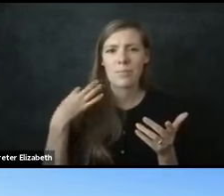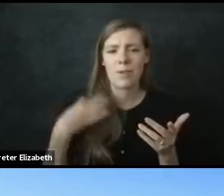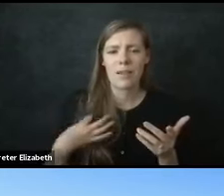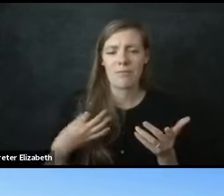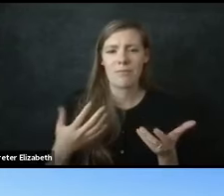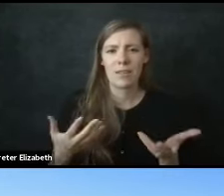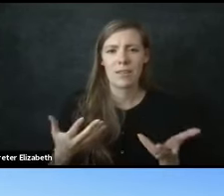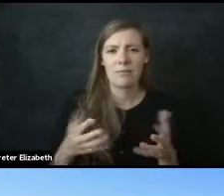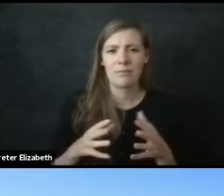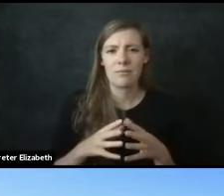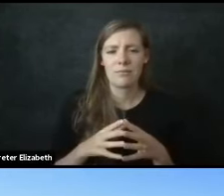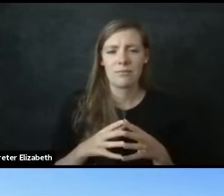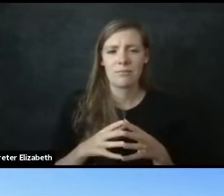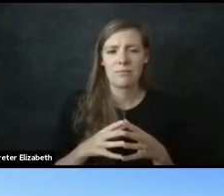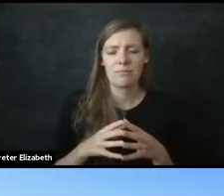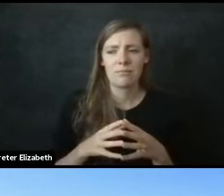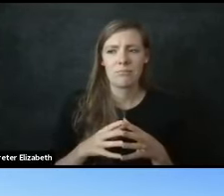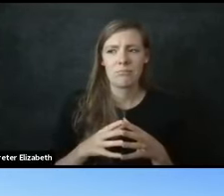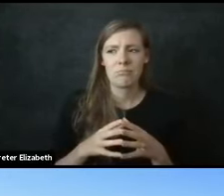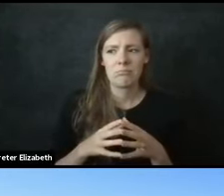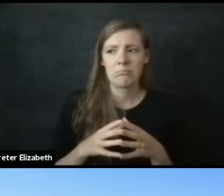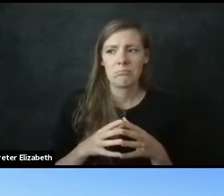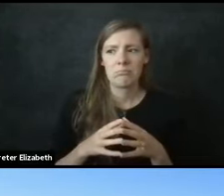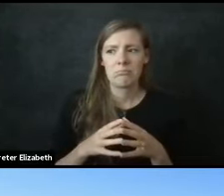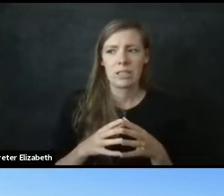that benefit ratio that you're speaking of?